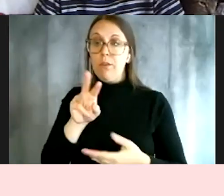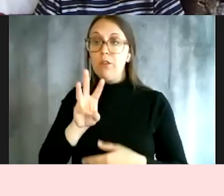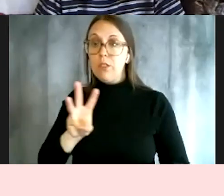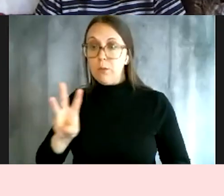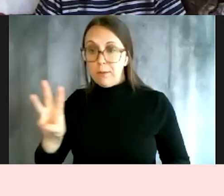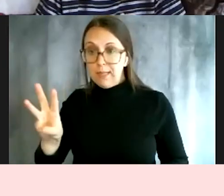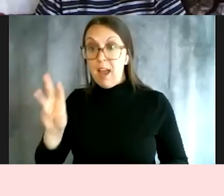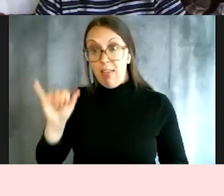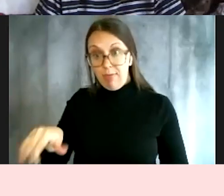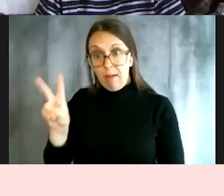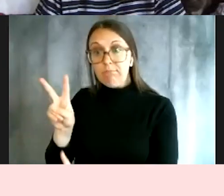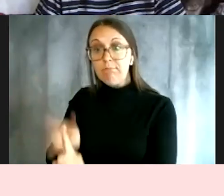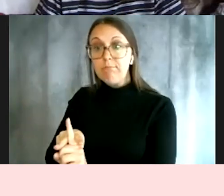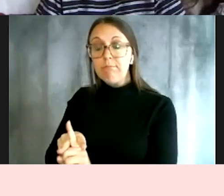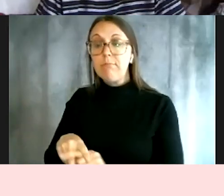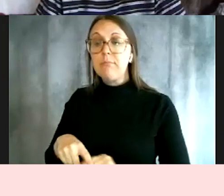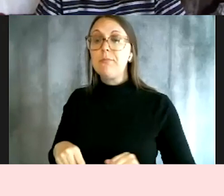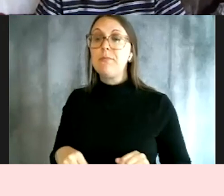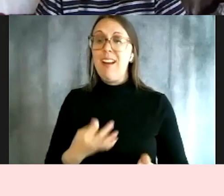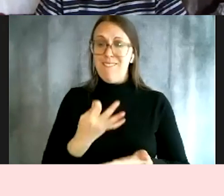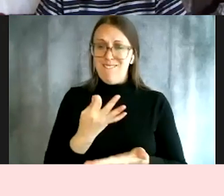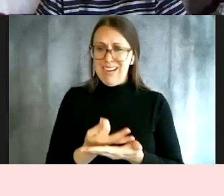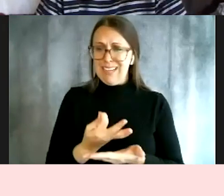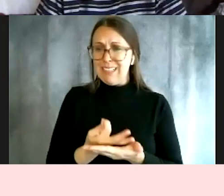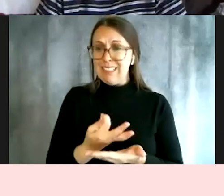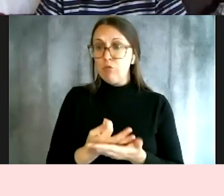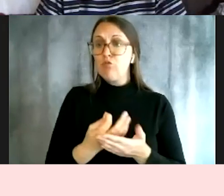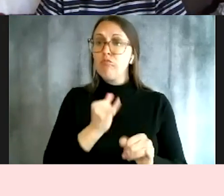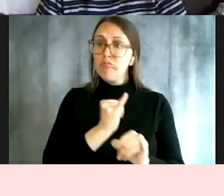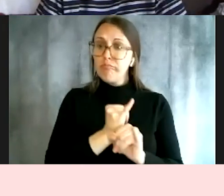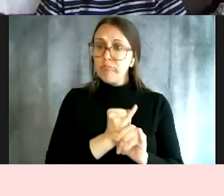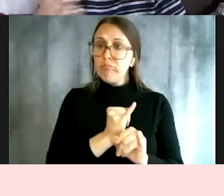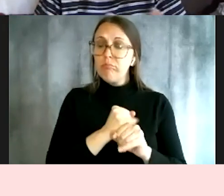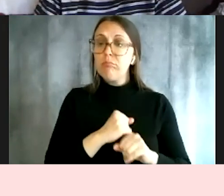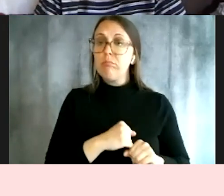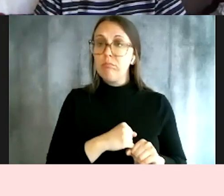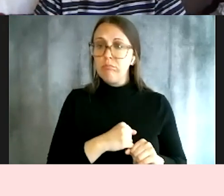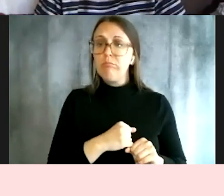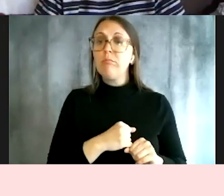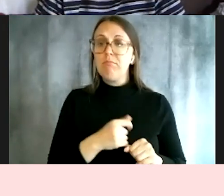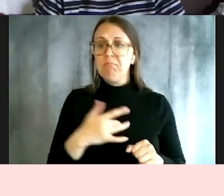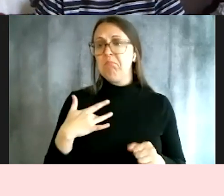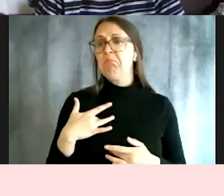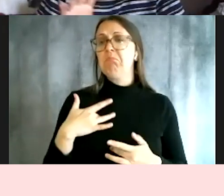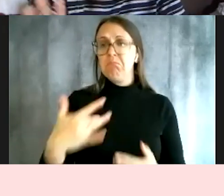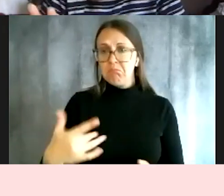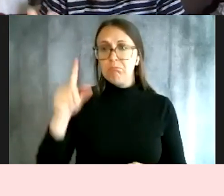sometimes financial institutions, a lot of them um and more than that. But it's only required